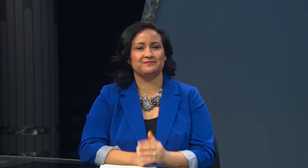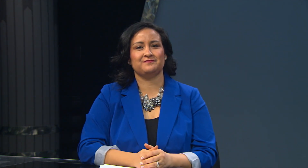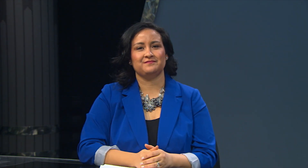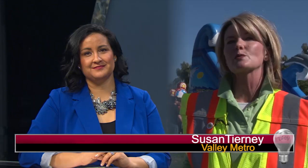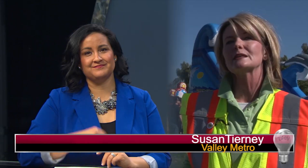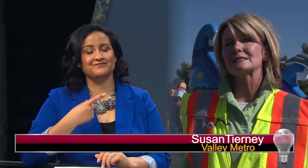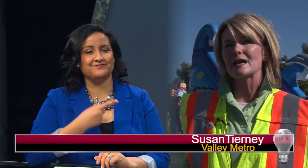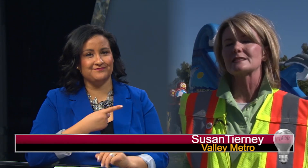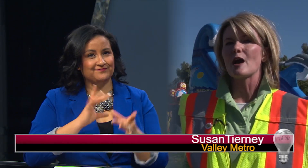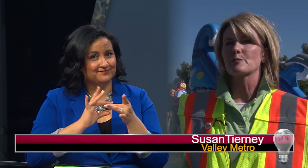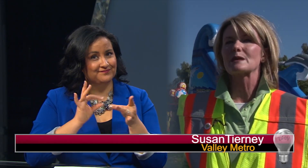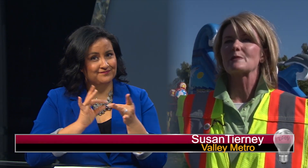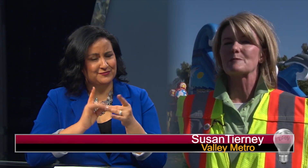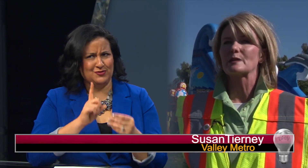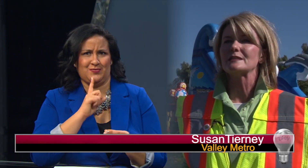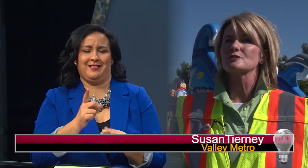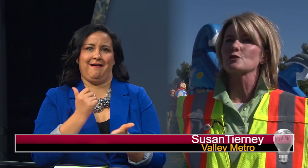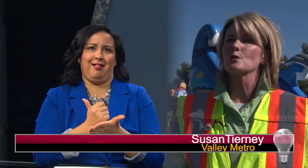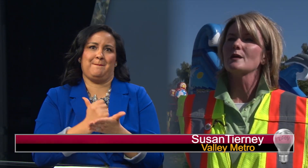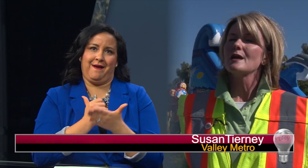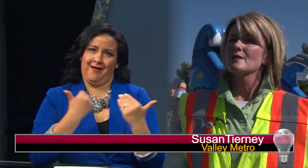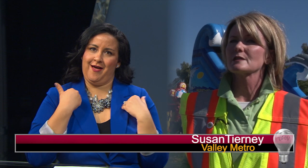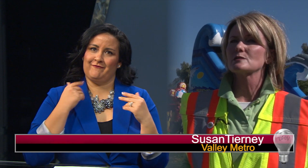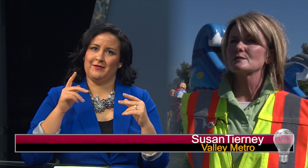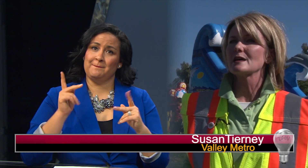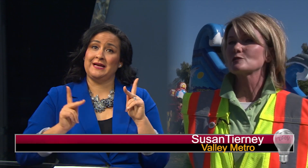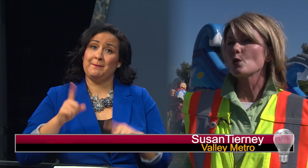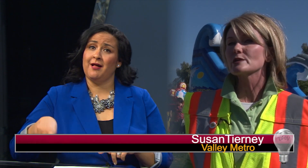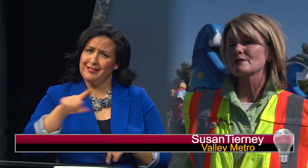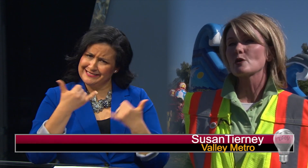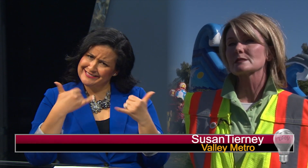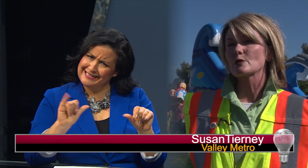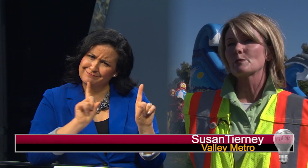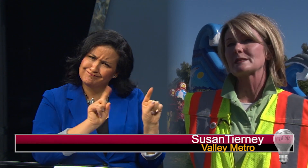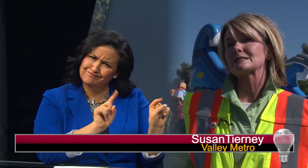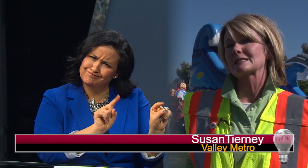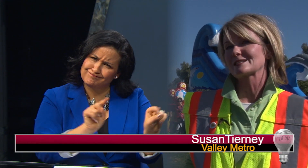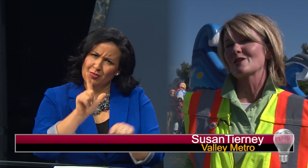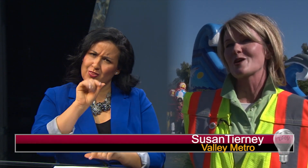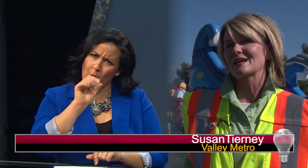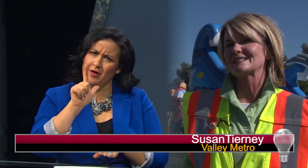IT REALLY DOES HELP BRING PEOPLE INTO THE DOORS OF THOSE LOCAL BUSINESSES ALONG 19TH